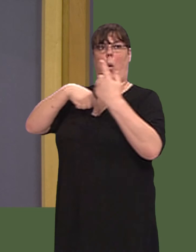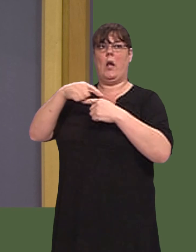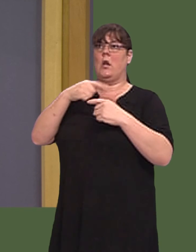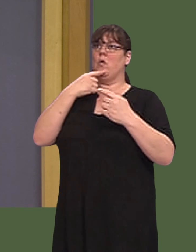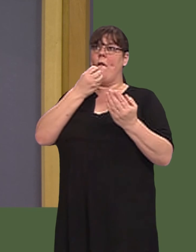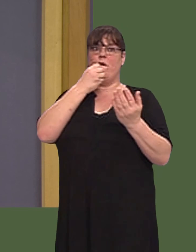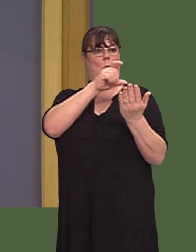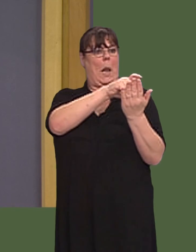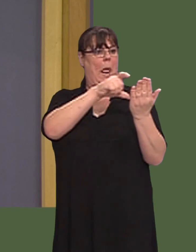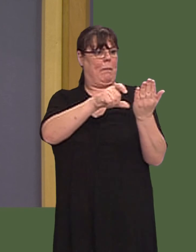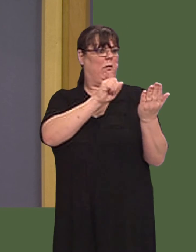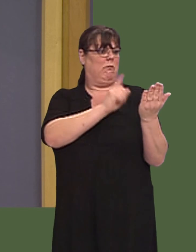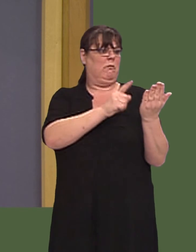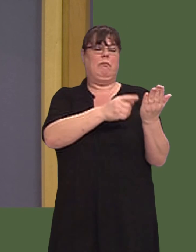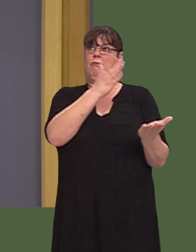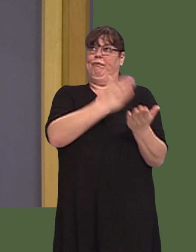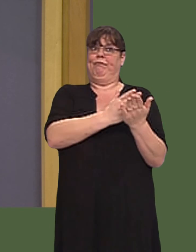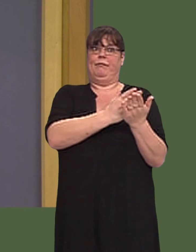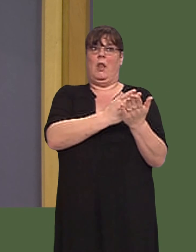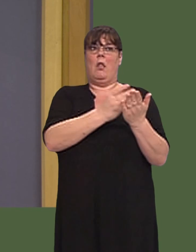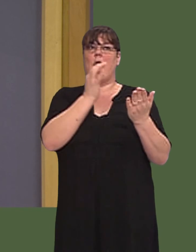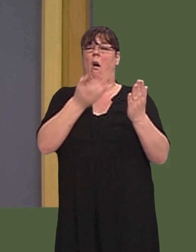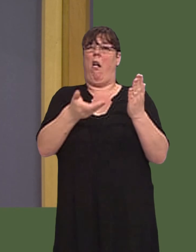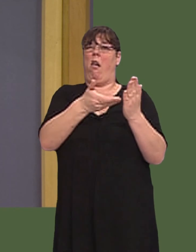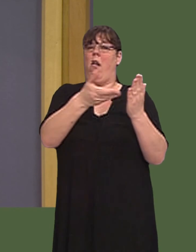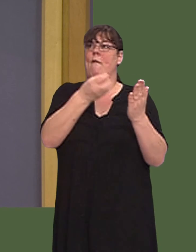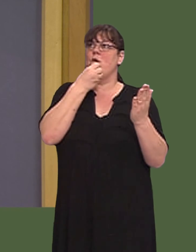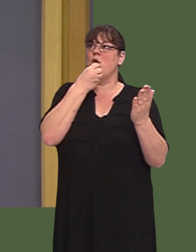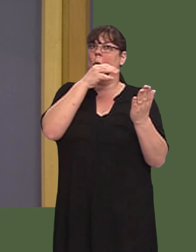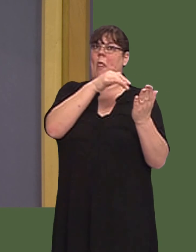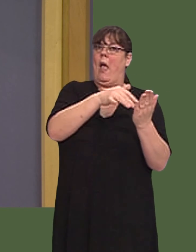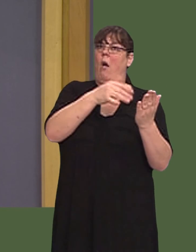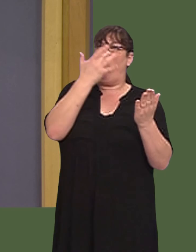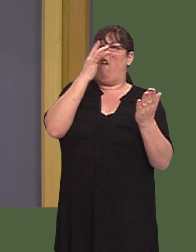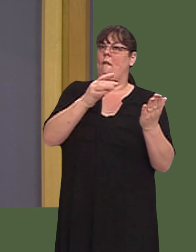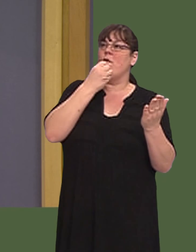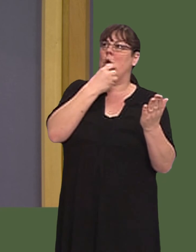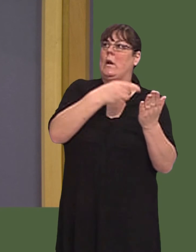on food is what is says it is, and that we are absolutely up to the mark in terms of